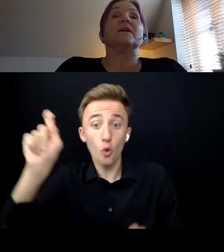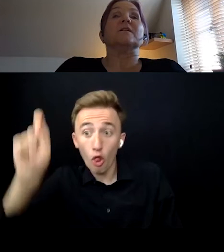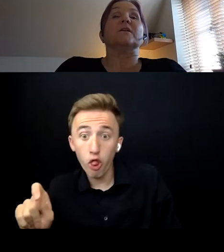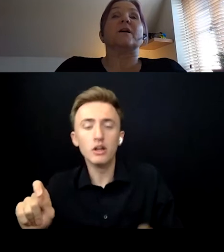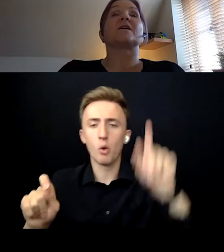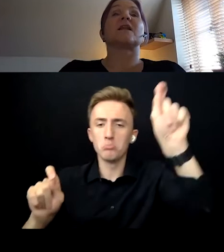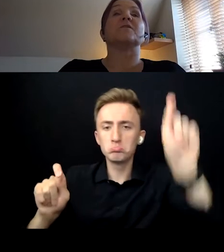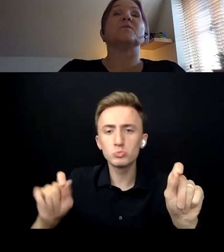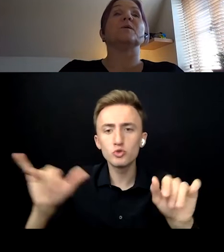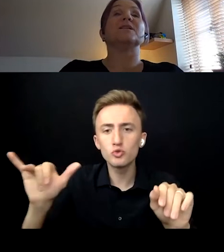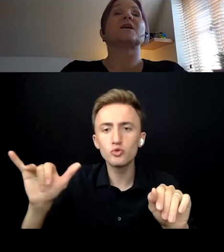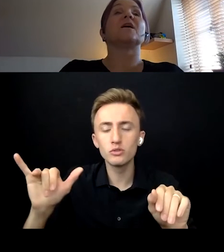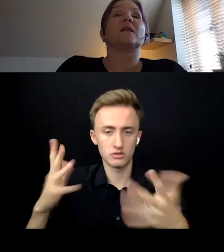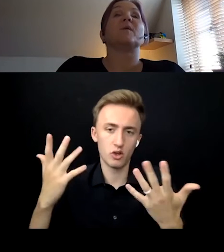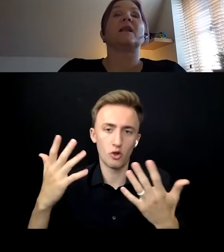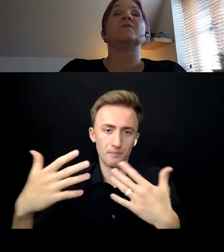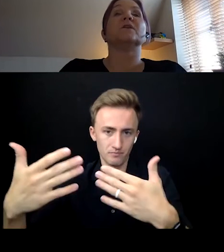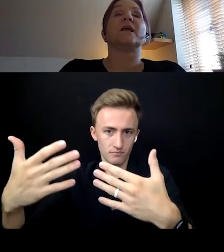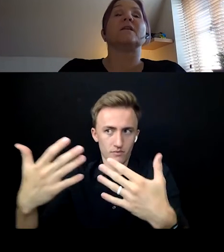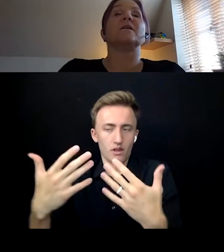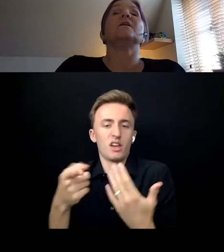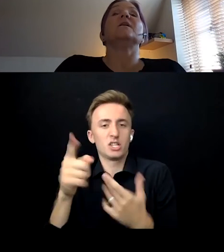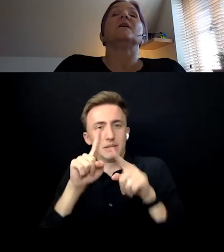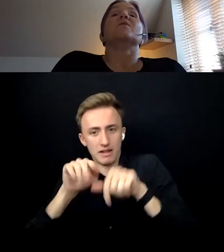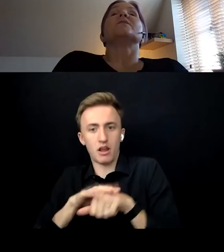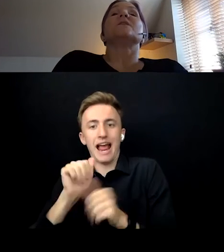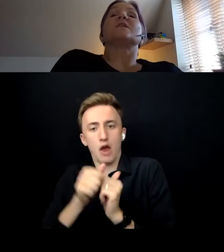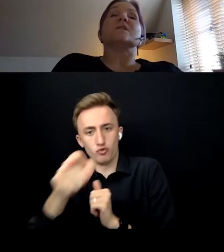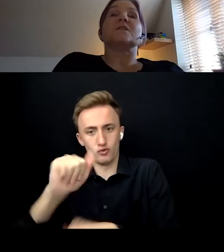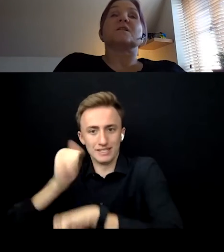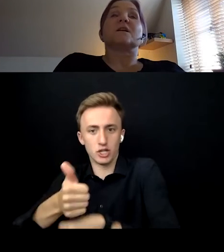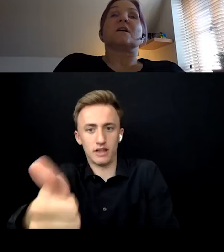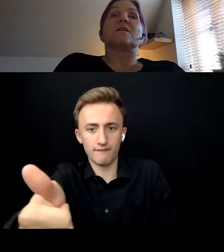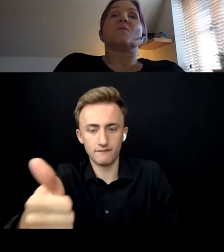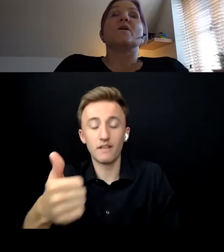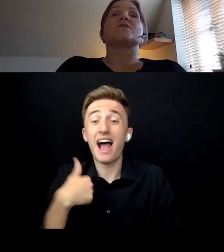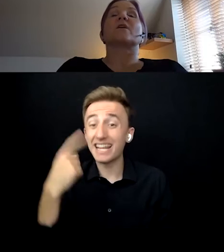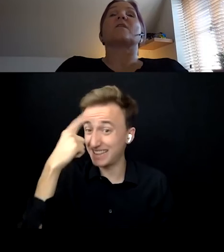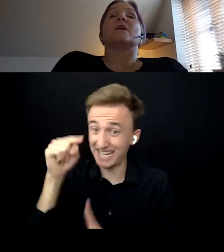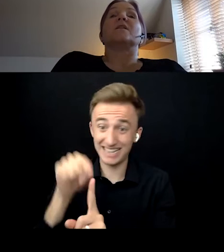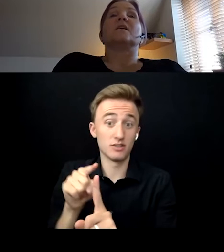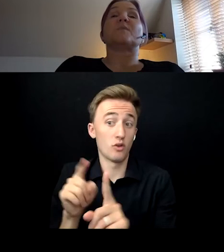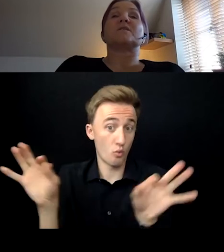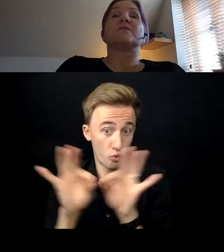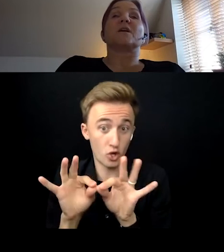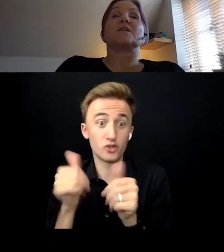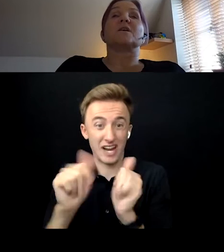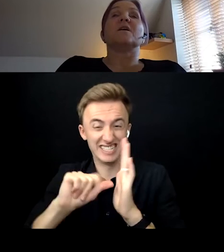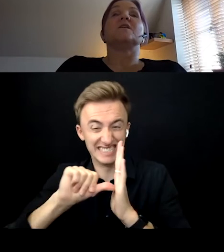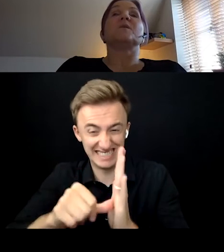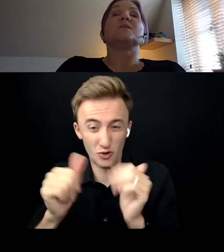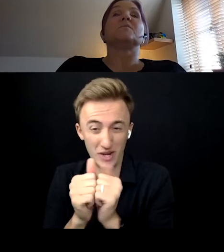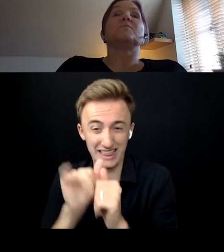and then the X volume would be a little different again. This is worth the specification because it